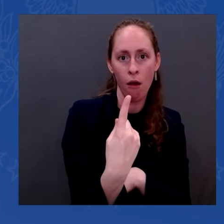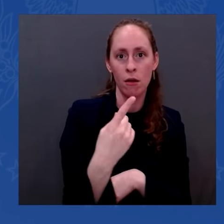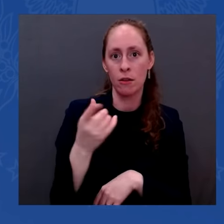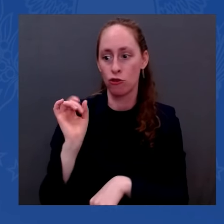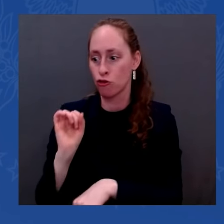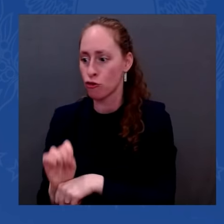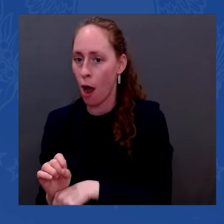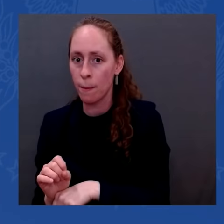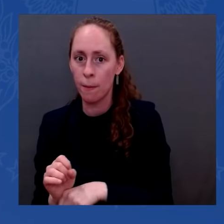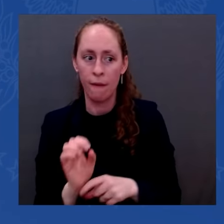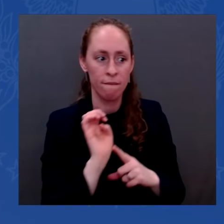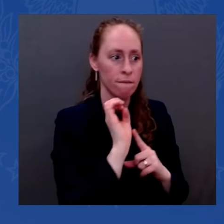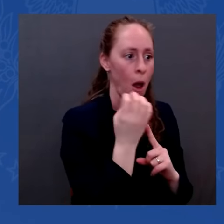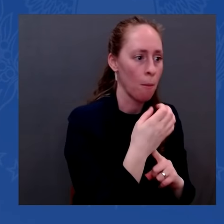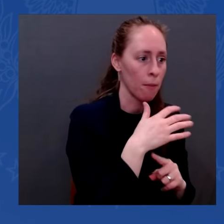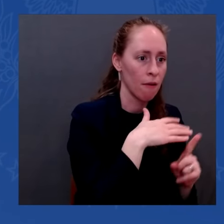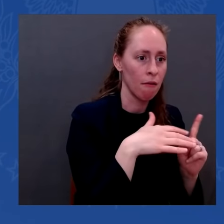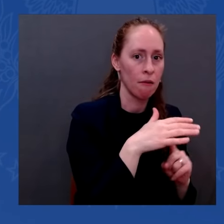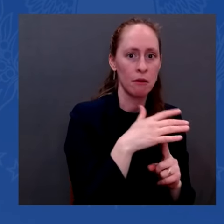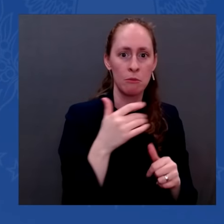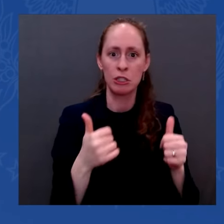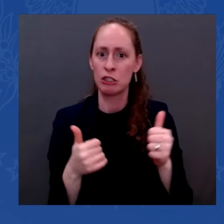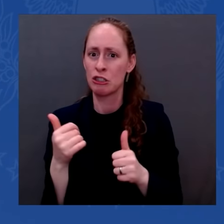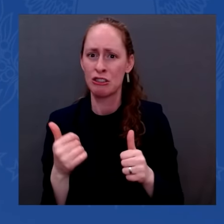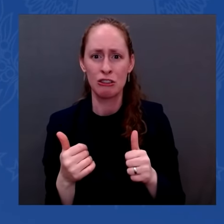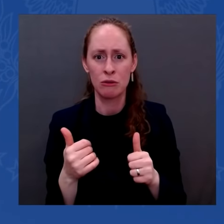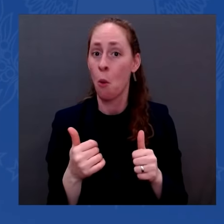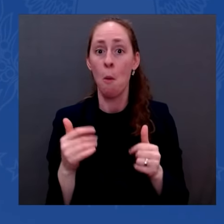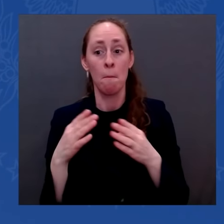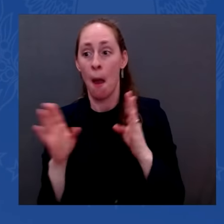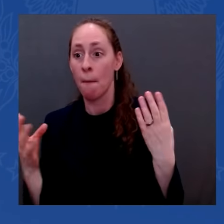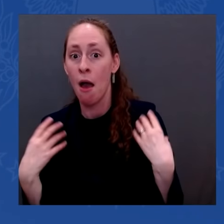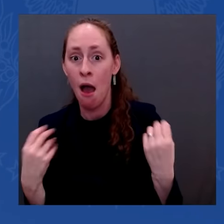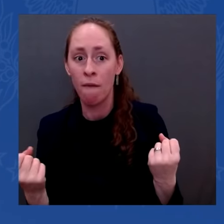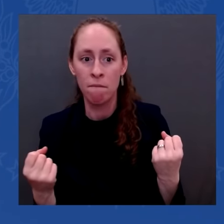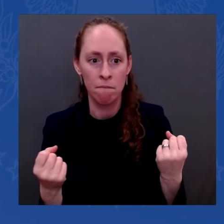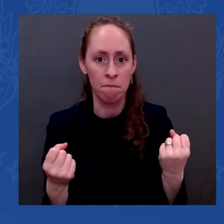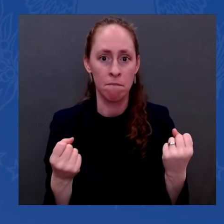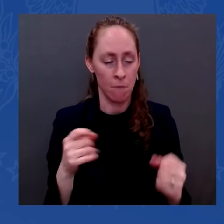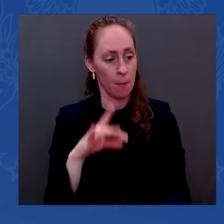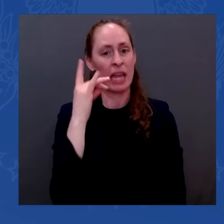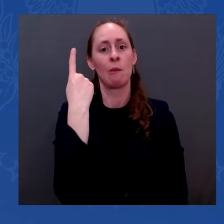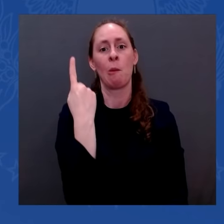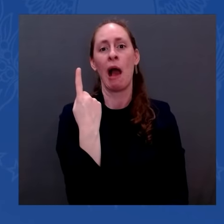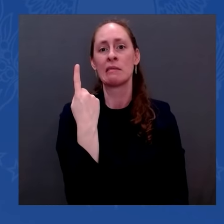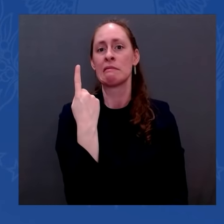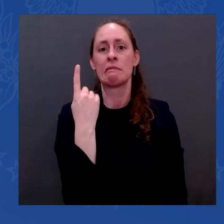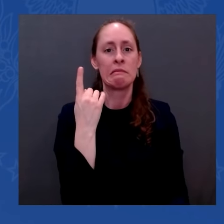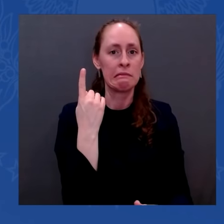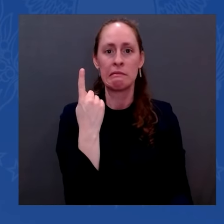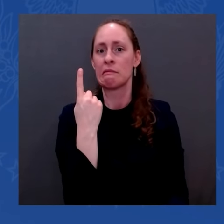most competitive advantages, if we're smart about it. We've talked about that -- you and I. Governor Newsom: Yeah. The President: What steps are you taking,